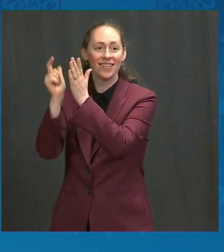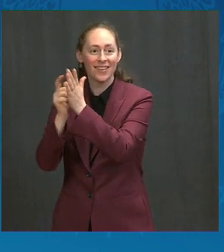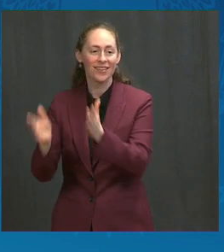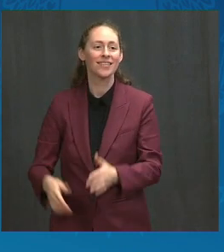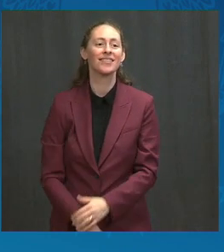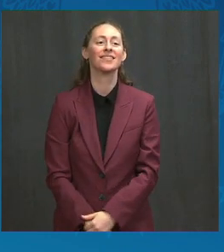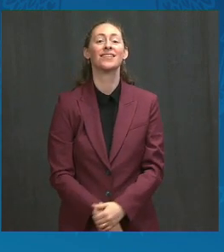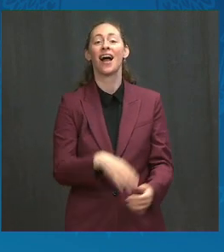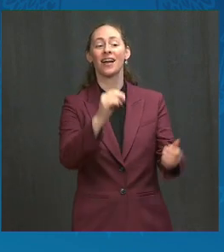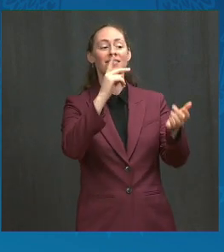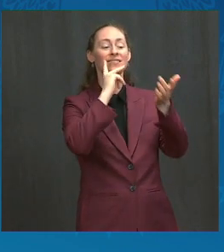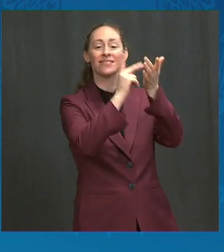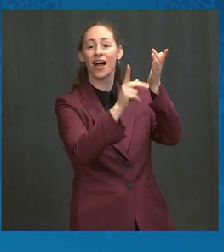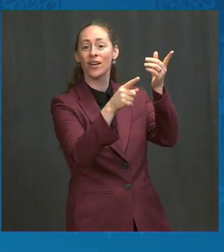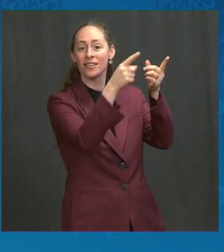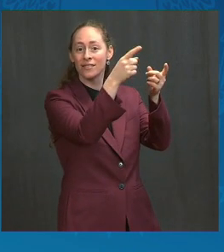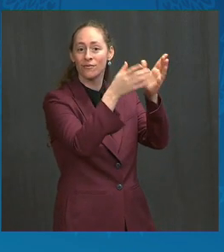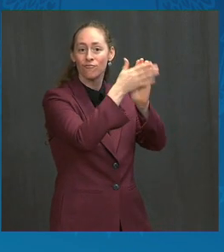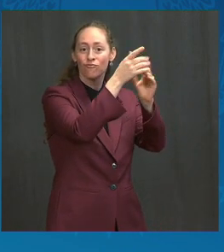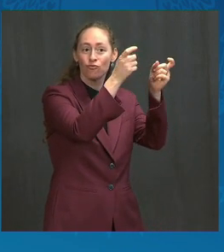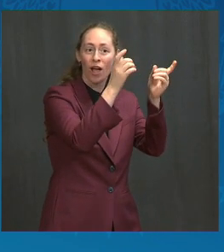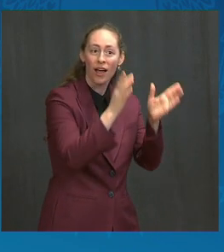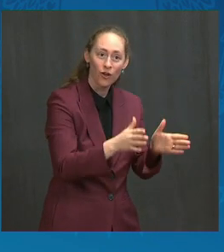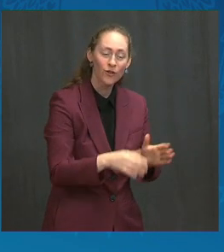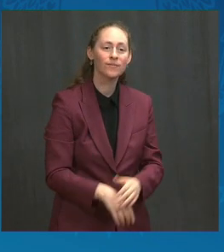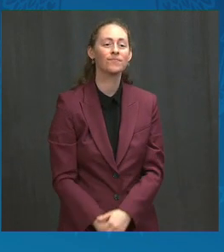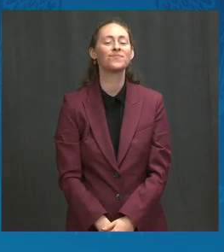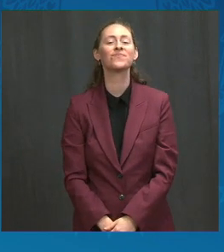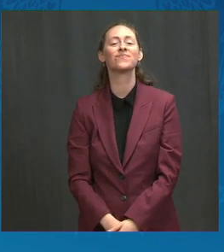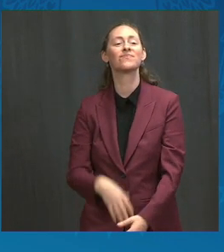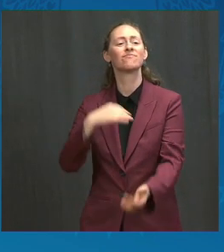and the Youth Task Force: Thank you for convening this forum.